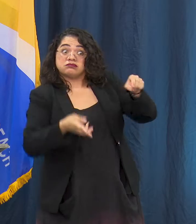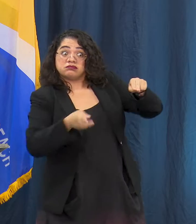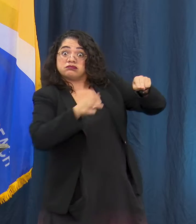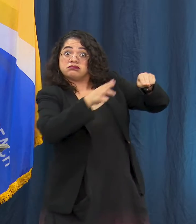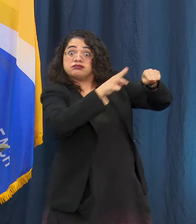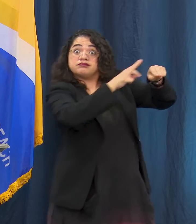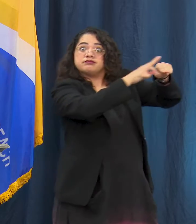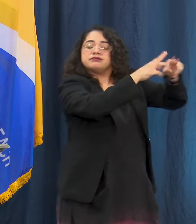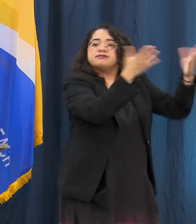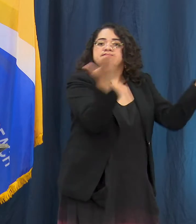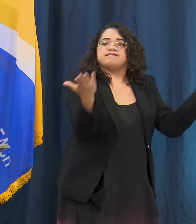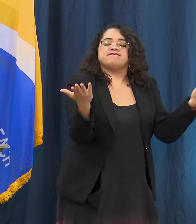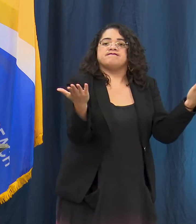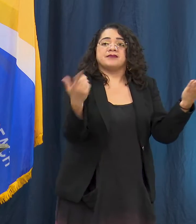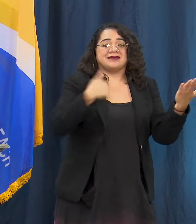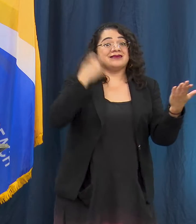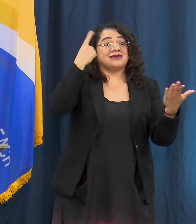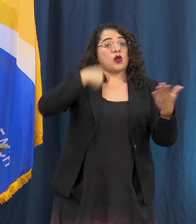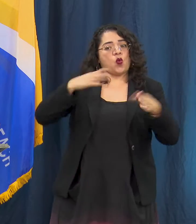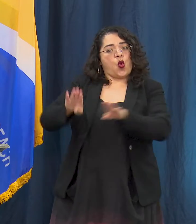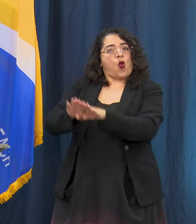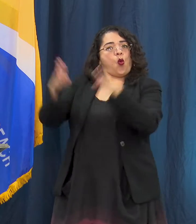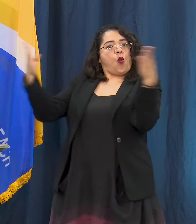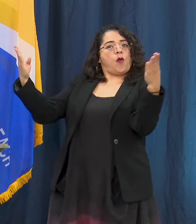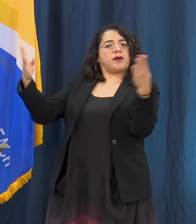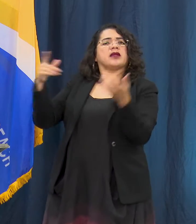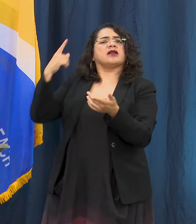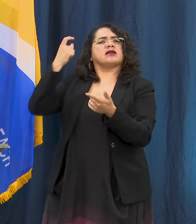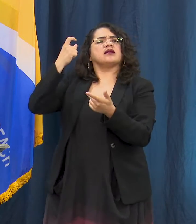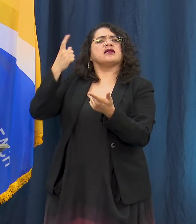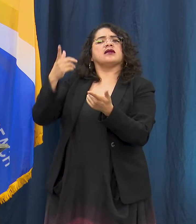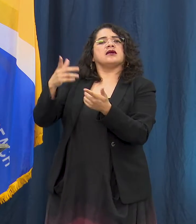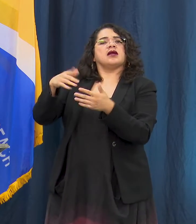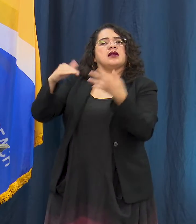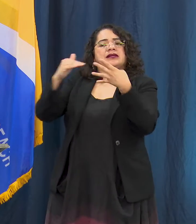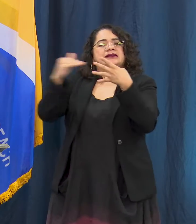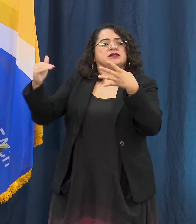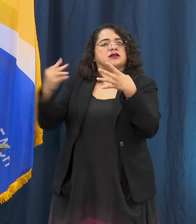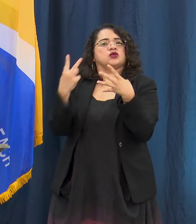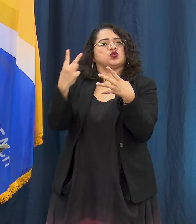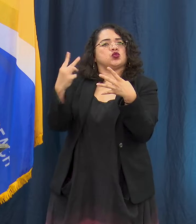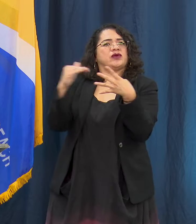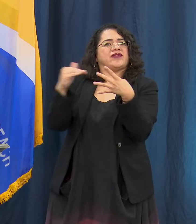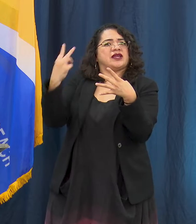same time that we started relaxing our restrictions. So we said on Friday it's